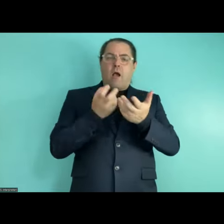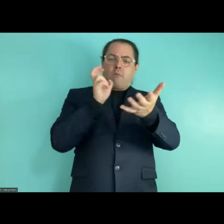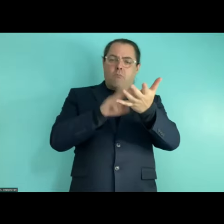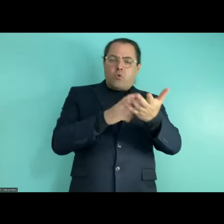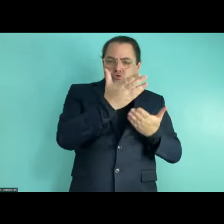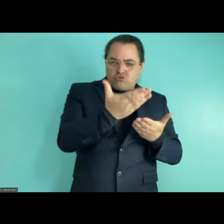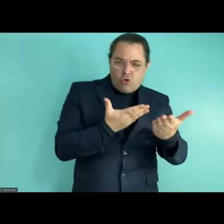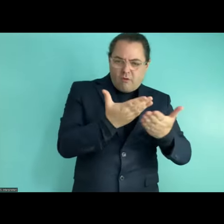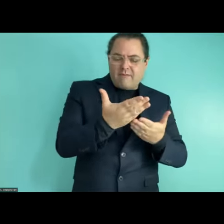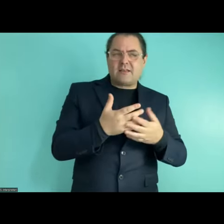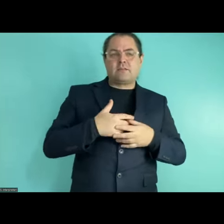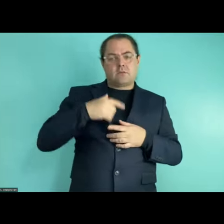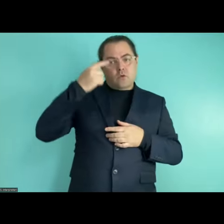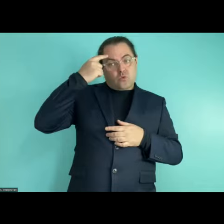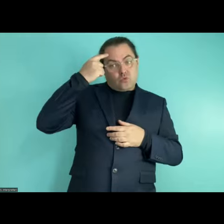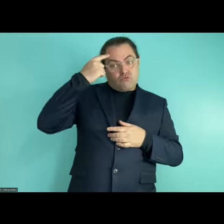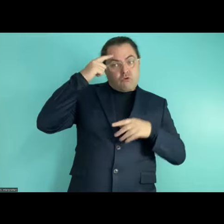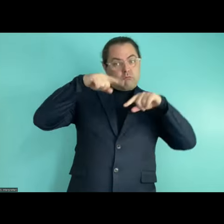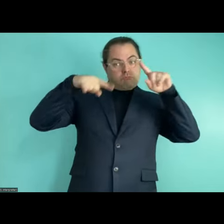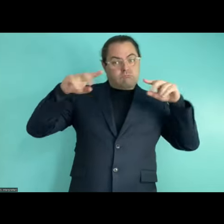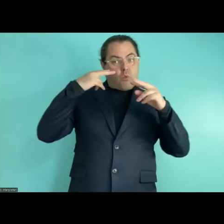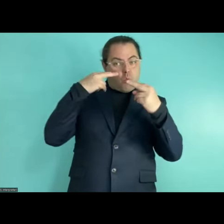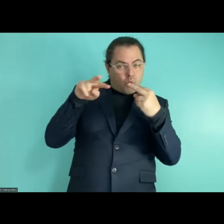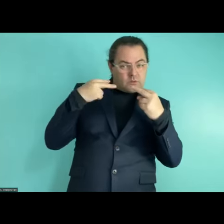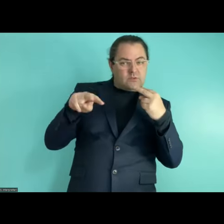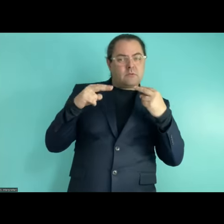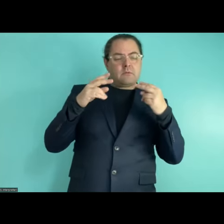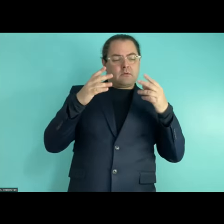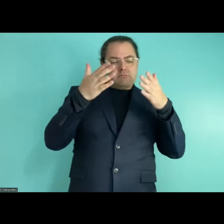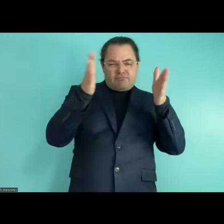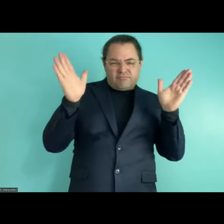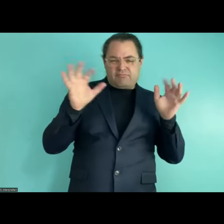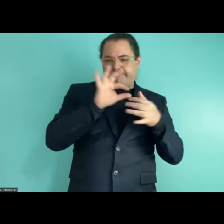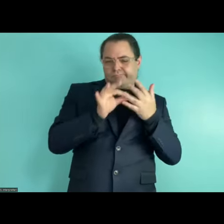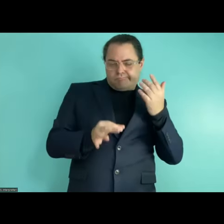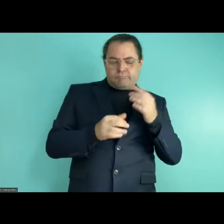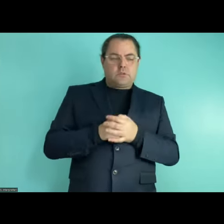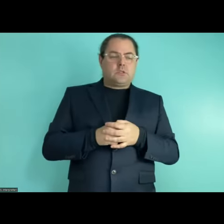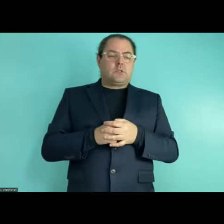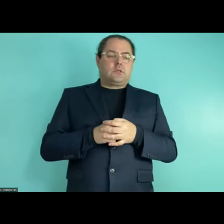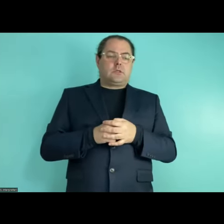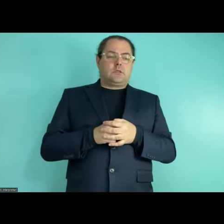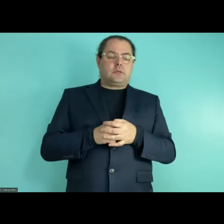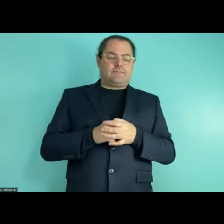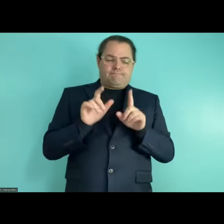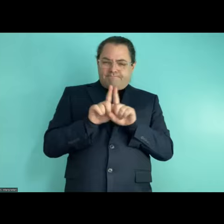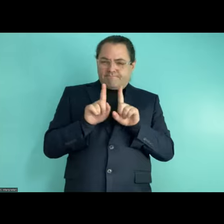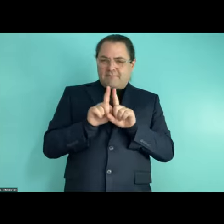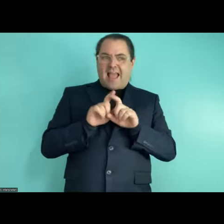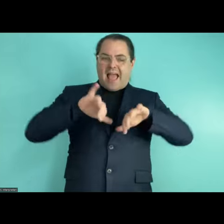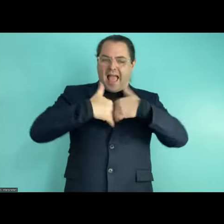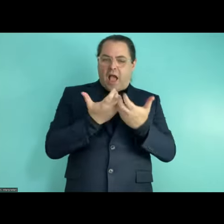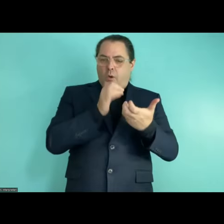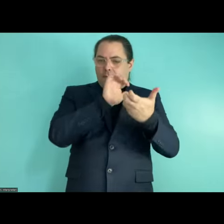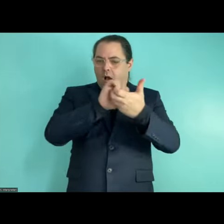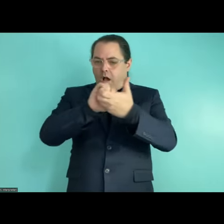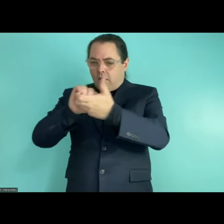just mentioned neuro diversity, on, on, on, partnering as well. So feel free, if you can